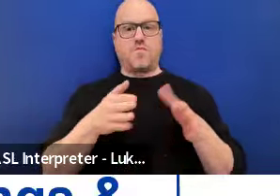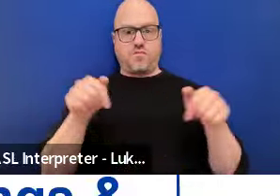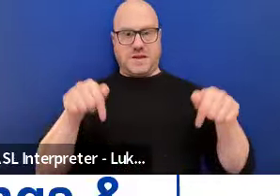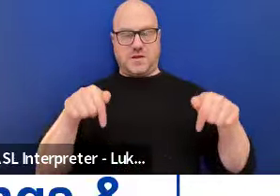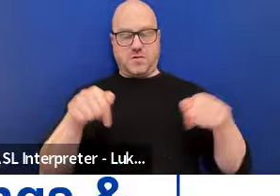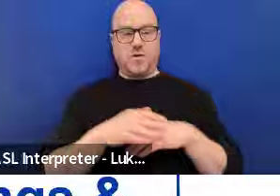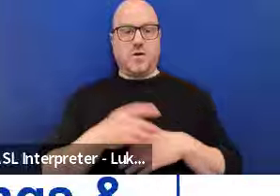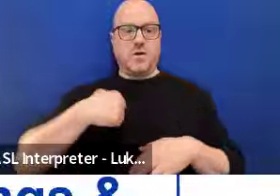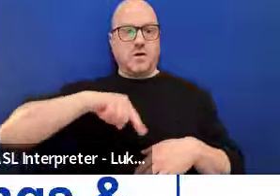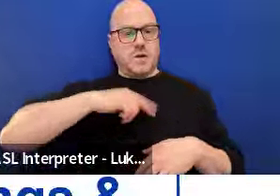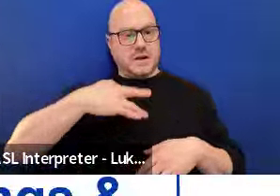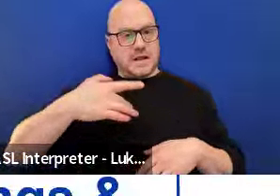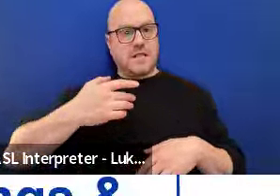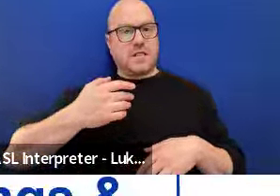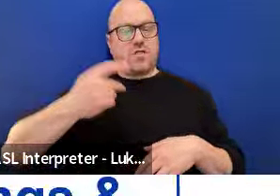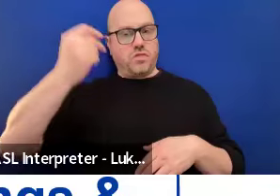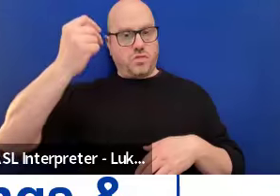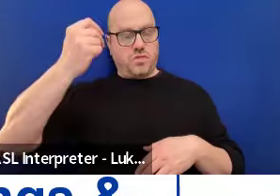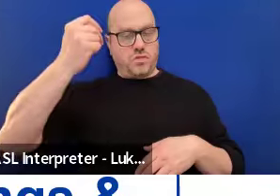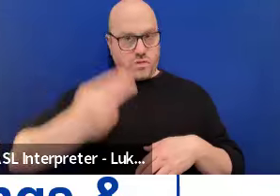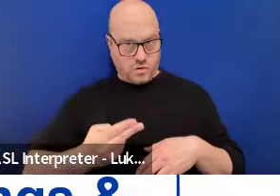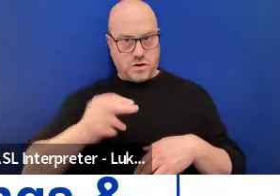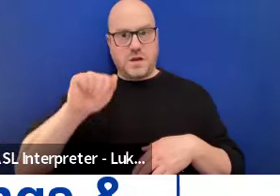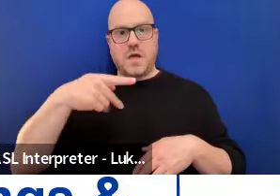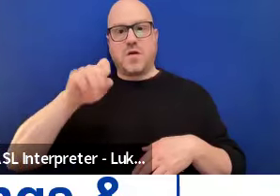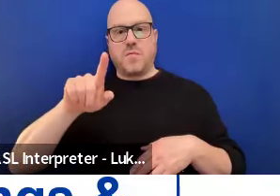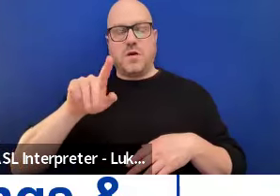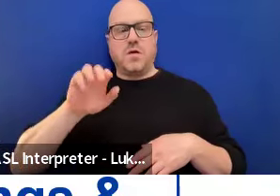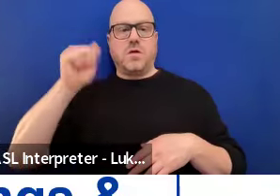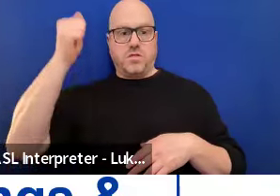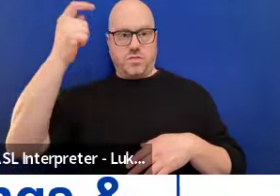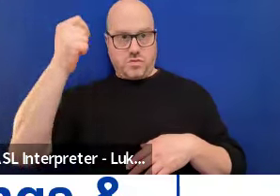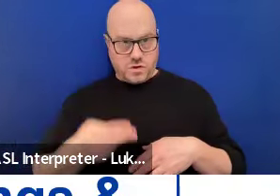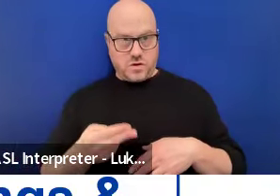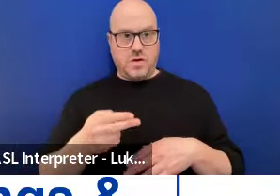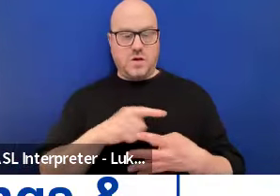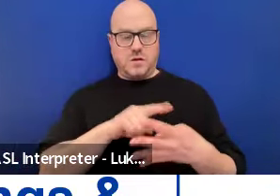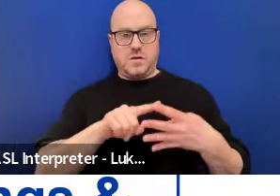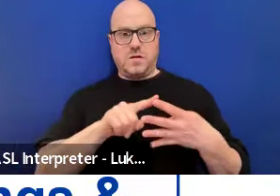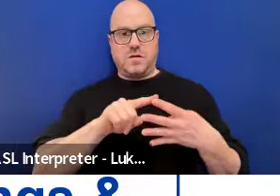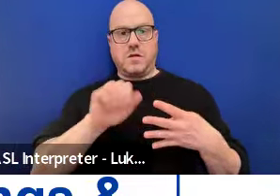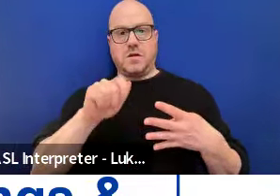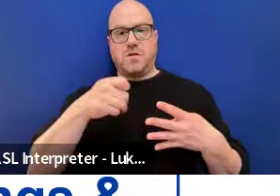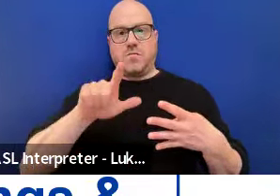TODAY. AND TAKE PLACE FROM THIS BOARD ROOM. WE HAVE ONE EVERY THURSDAY IN APRIL. FIRST ONE IS FOR THE RIDE.